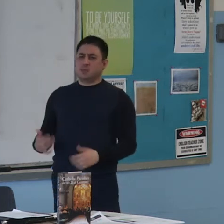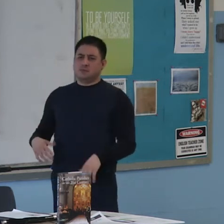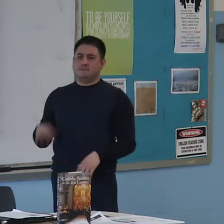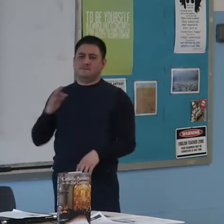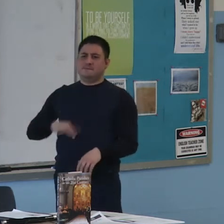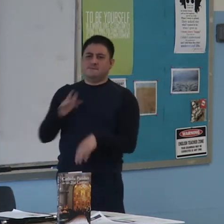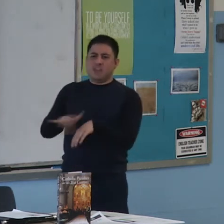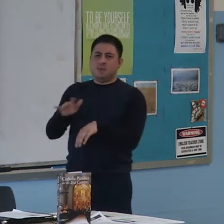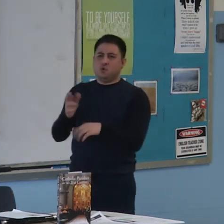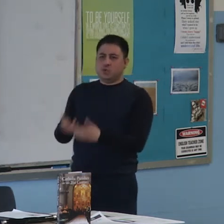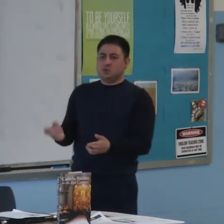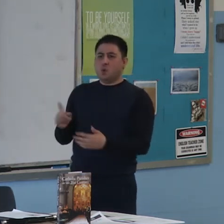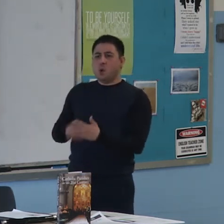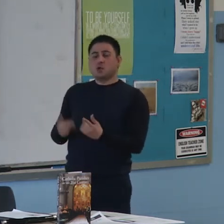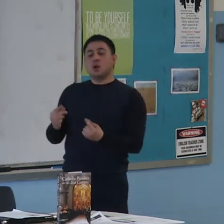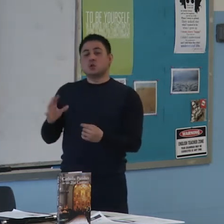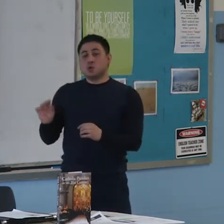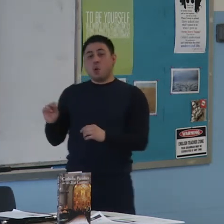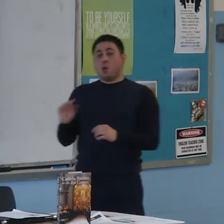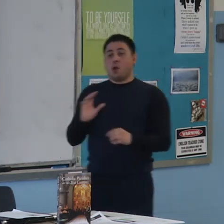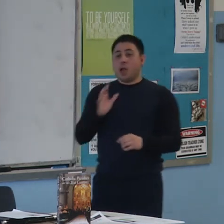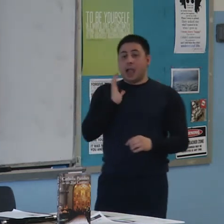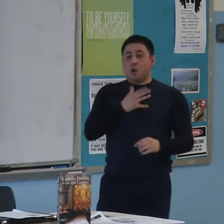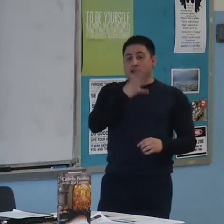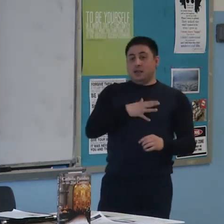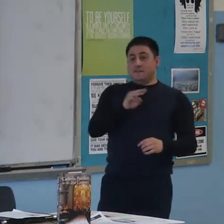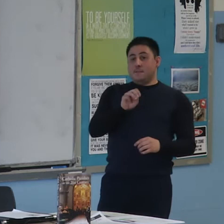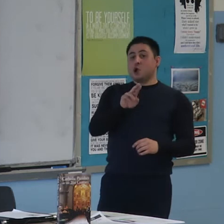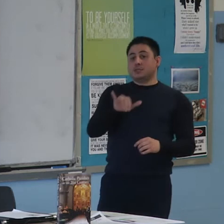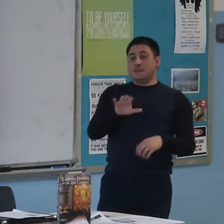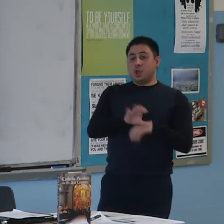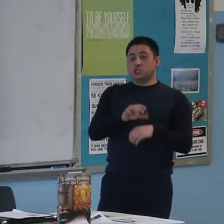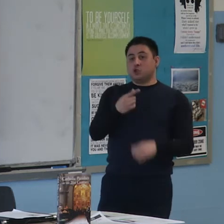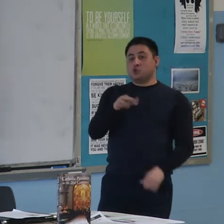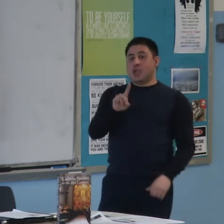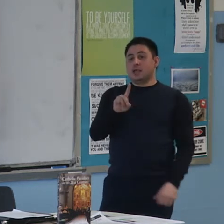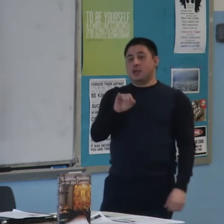doing. What was fascinating was Our Lady of Mercy Parish in Grand Island, Nebraska,